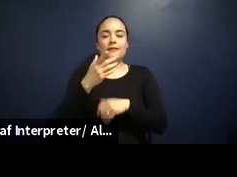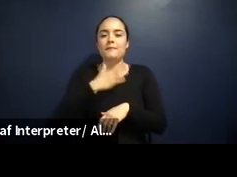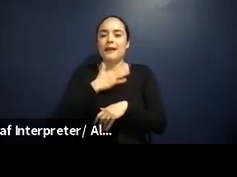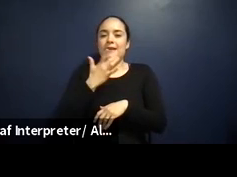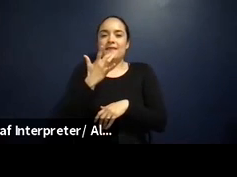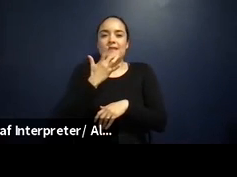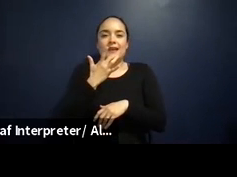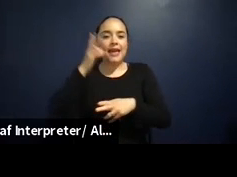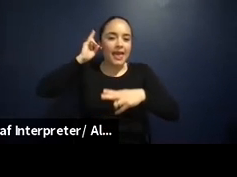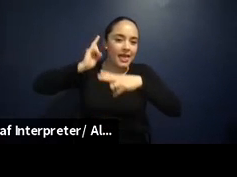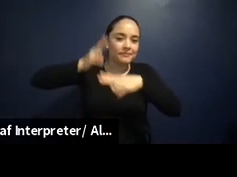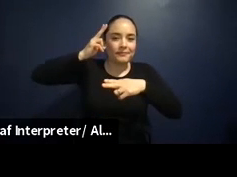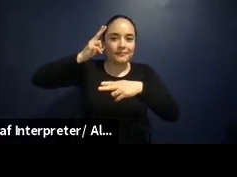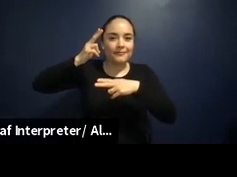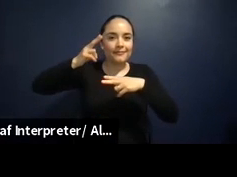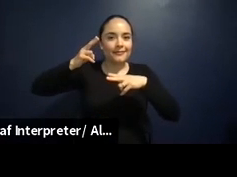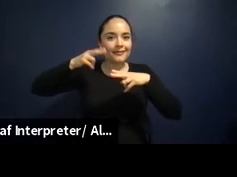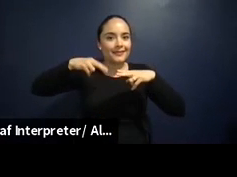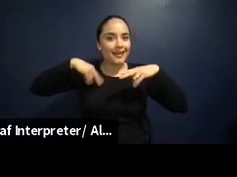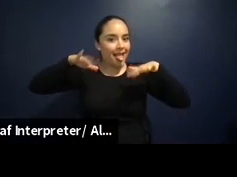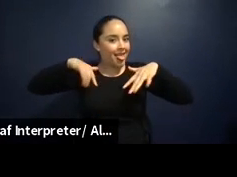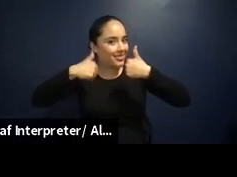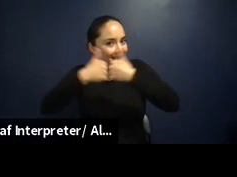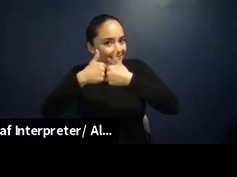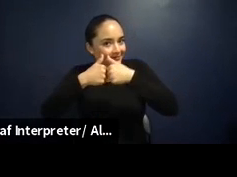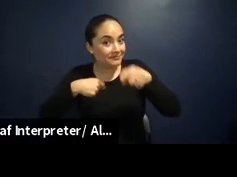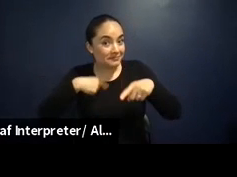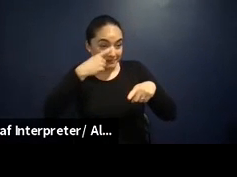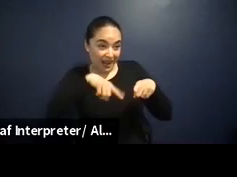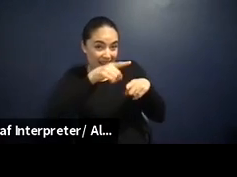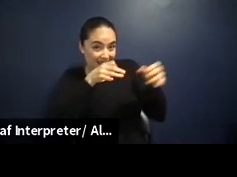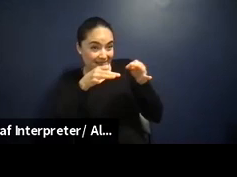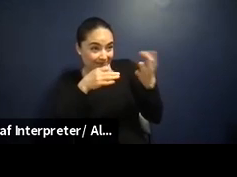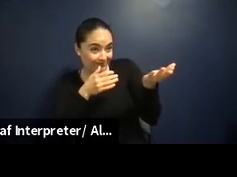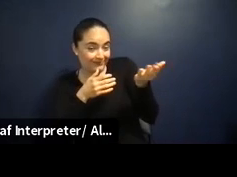should be. [Kim]: It should be! [Sarah]: Kim, do you want to talk about this one? [Kim]: I love these rocks. So there's different kinds of